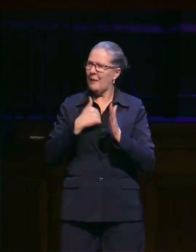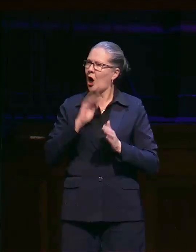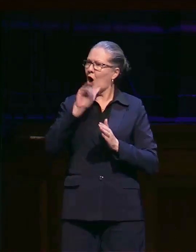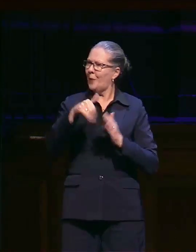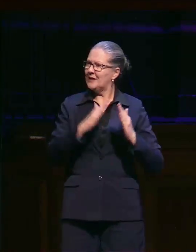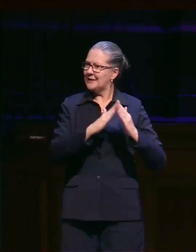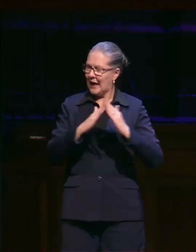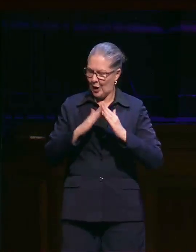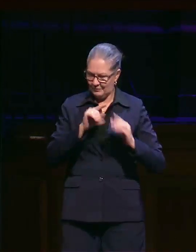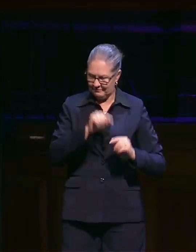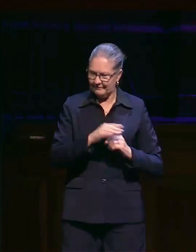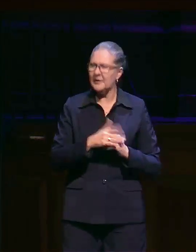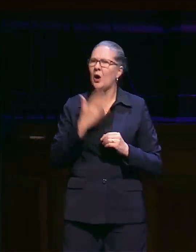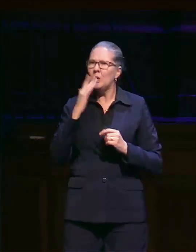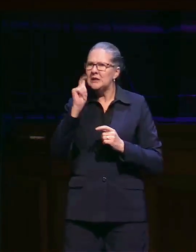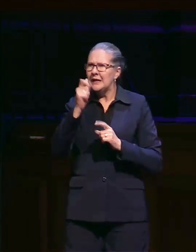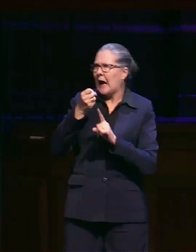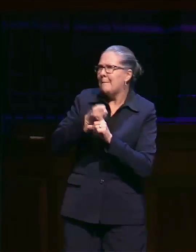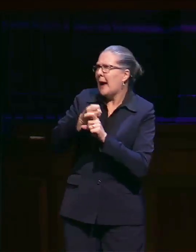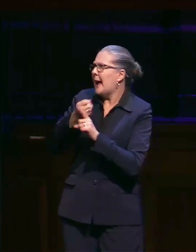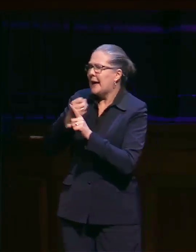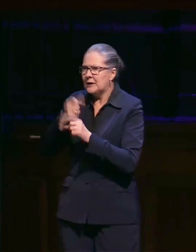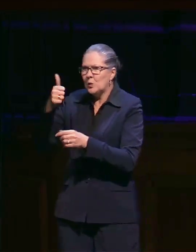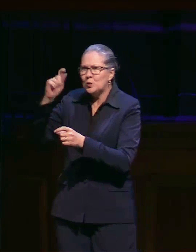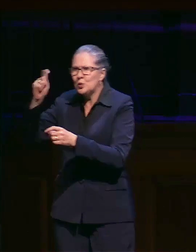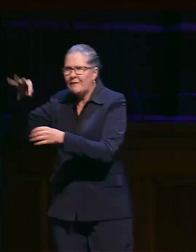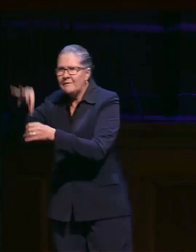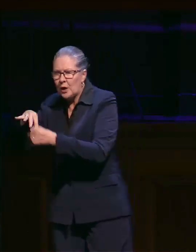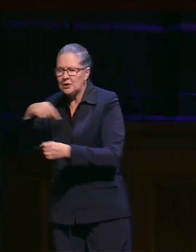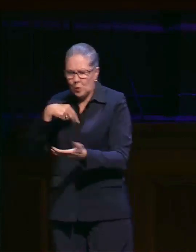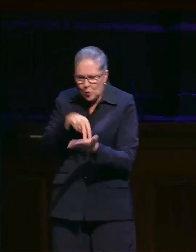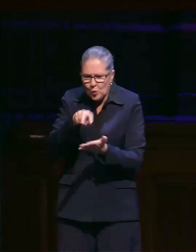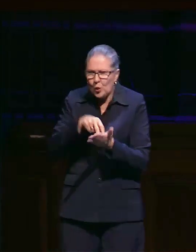conclusion of the campaign I was walking down the main street of town when I came